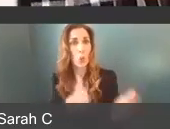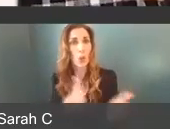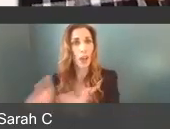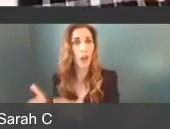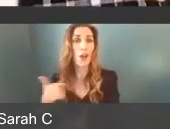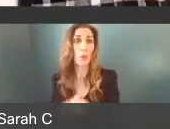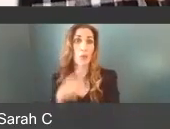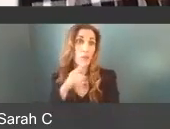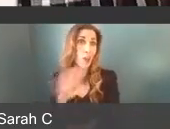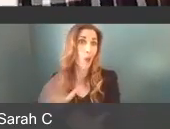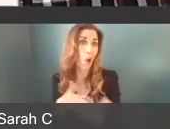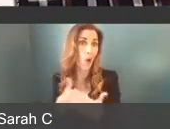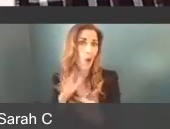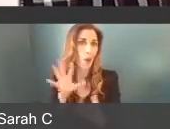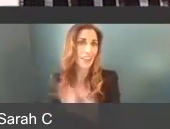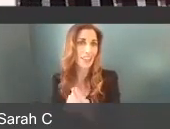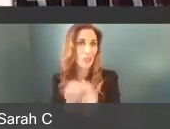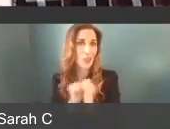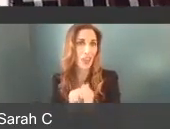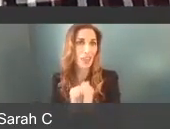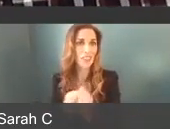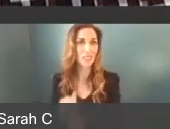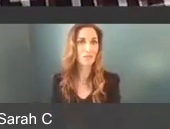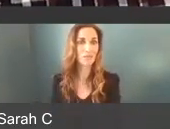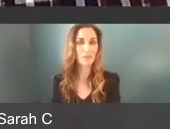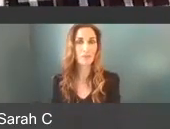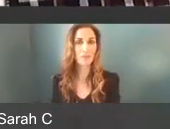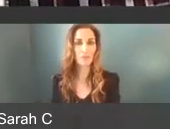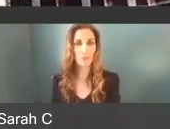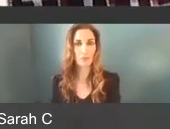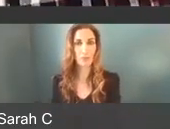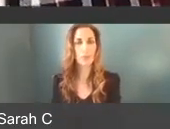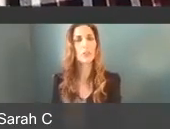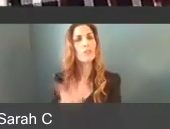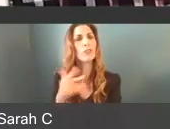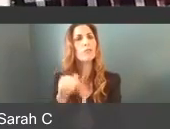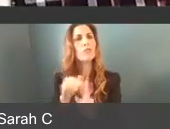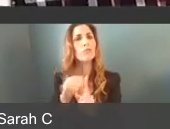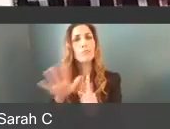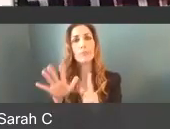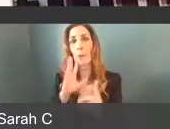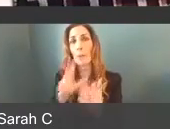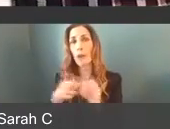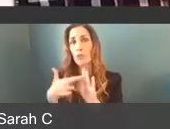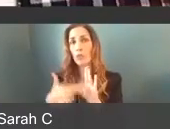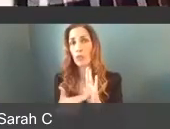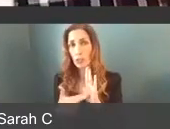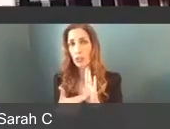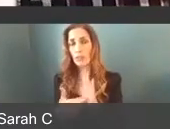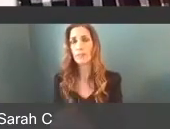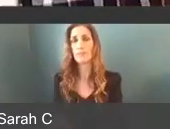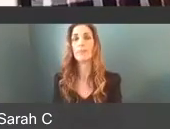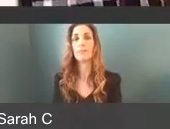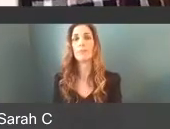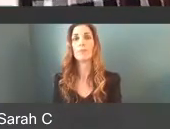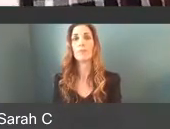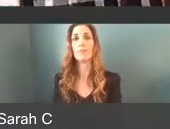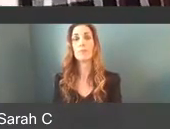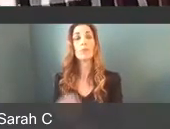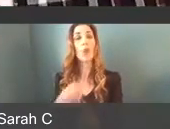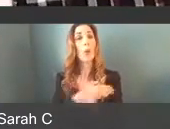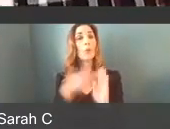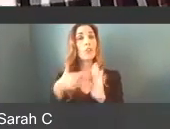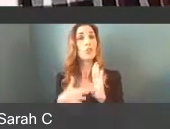together. Couple reminders about registration. The pre-registration for the COVID-19 vaccine remains